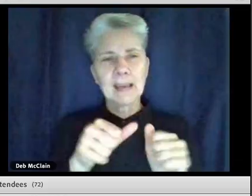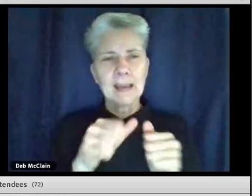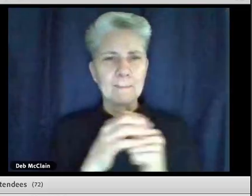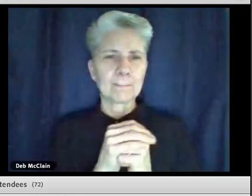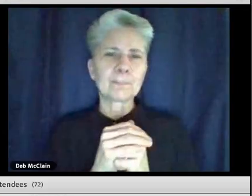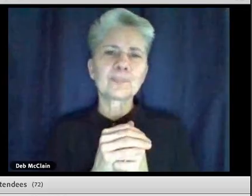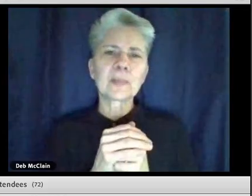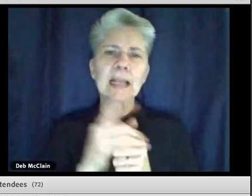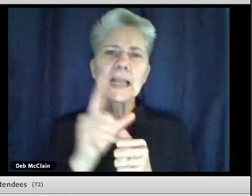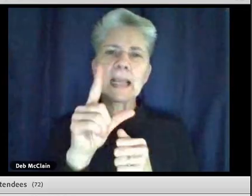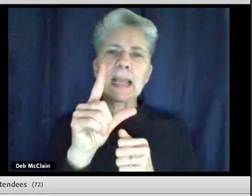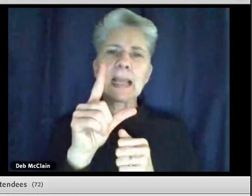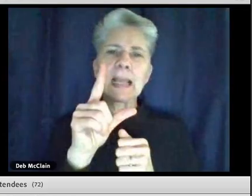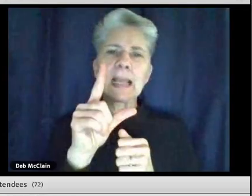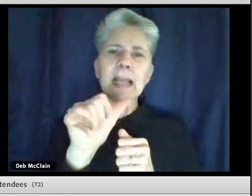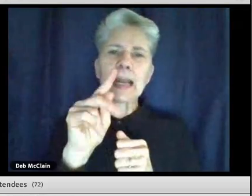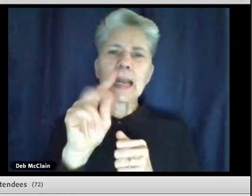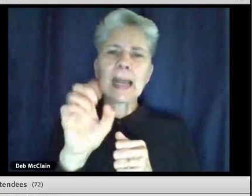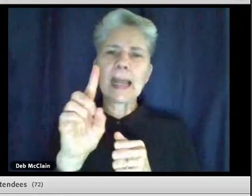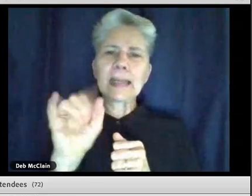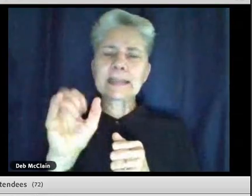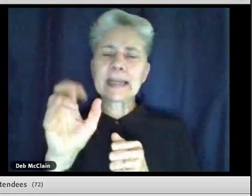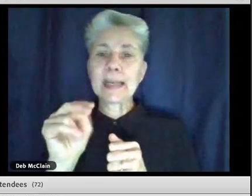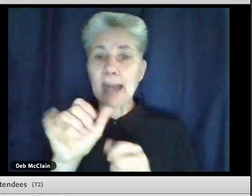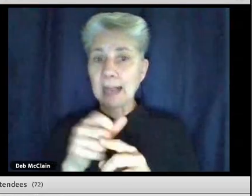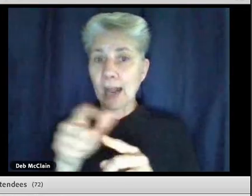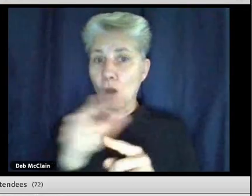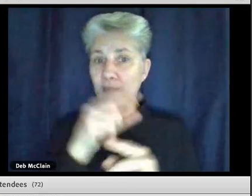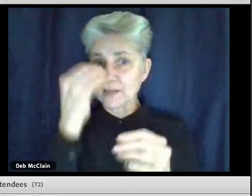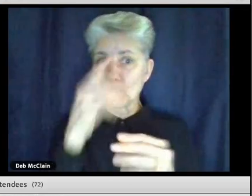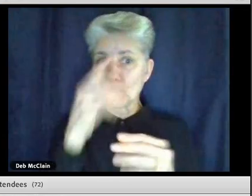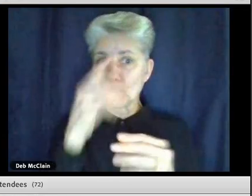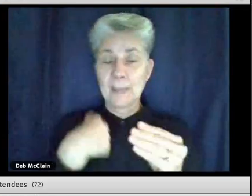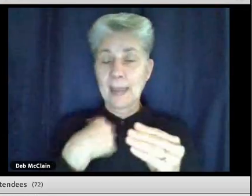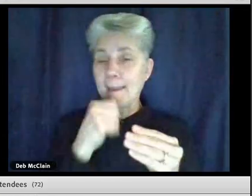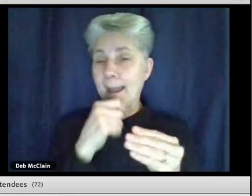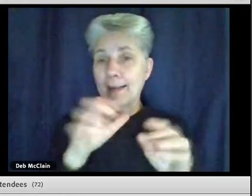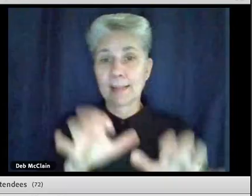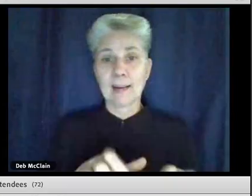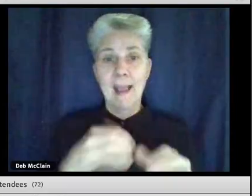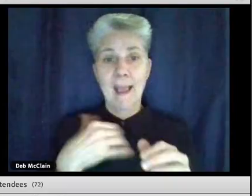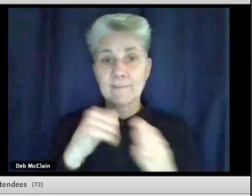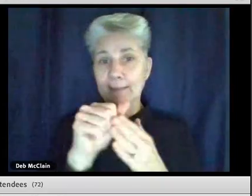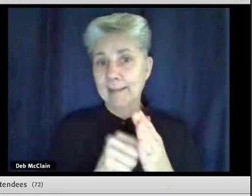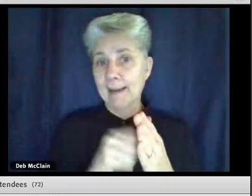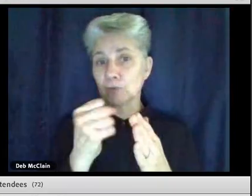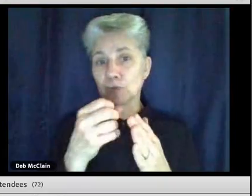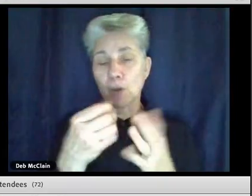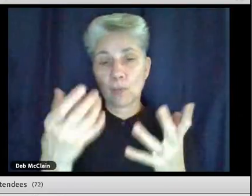but you can still get a lot of really good information. LinkedIn, I got all this information about me,